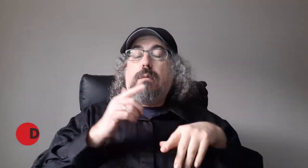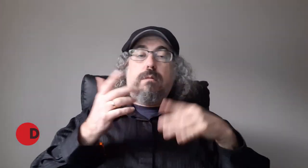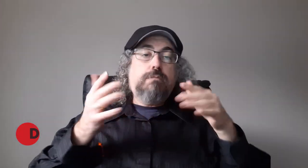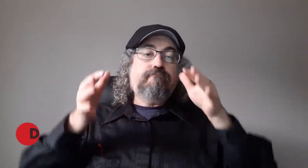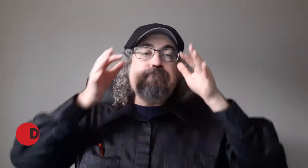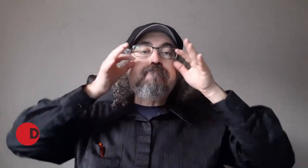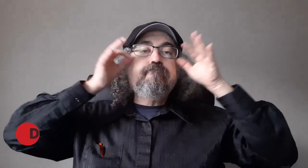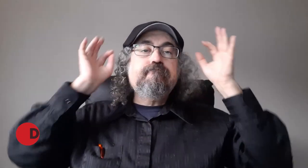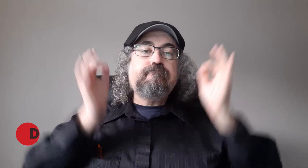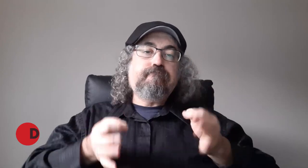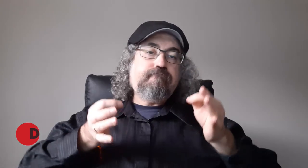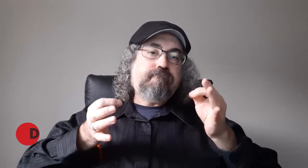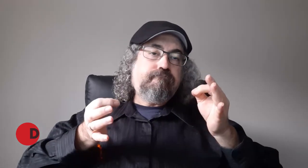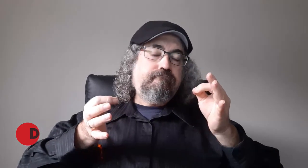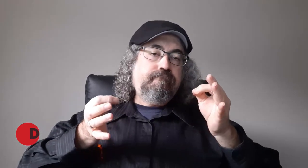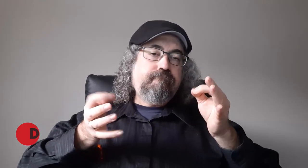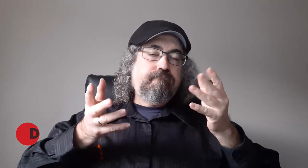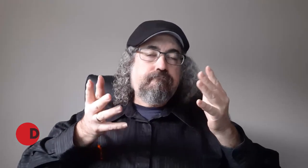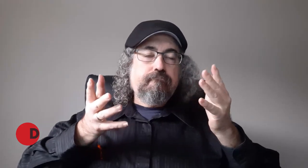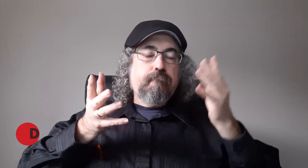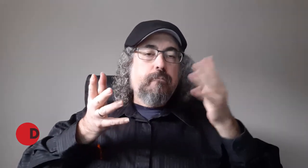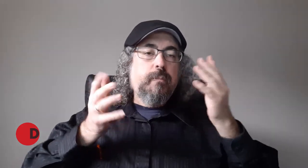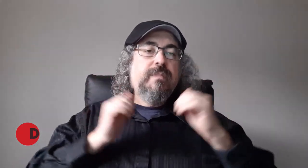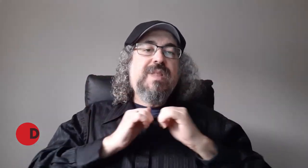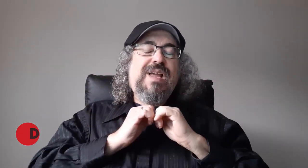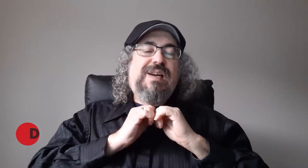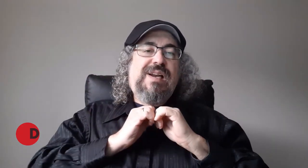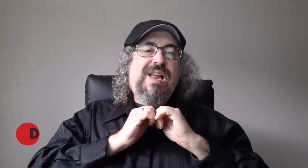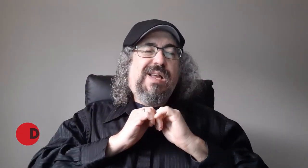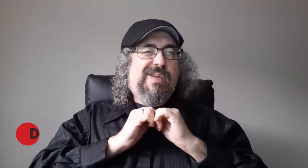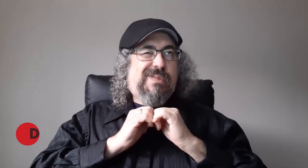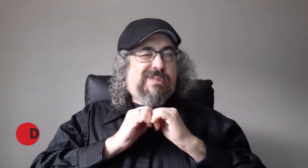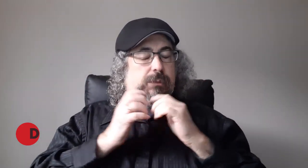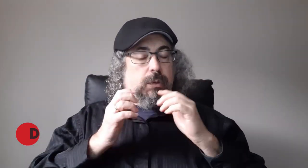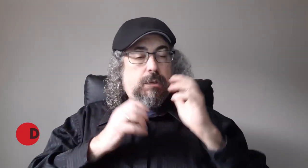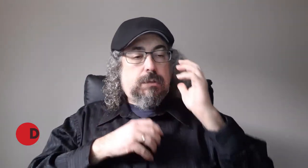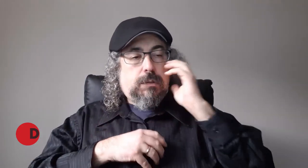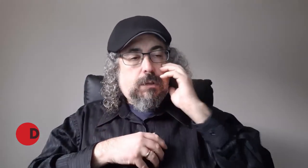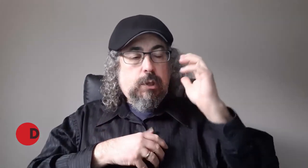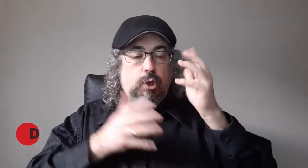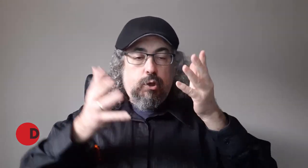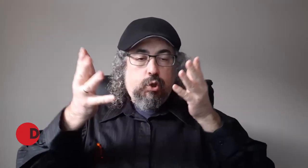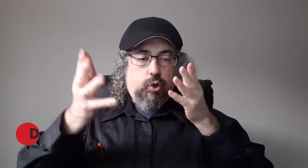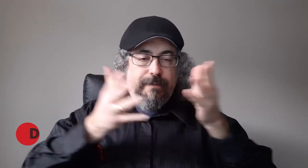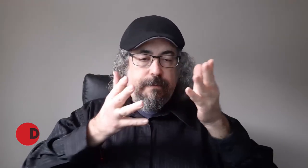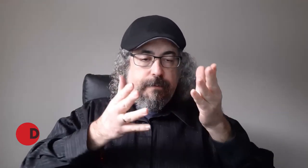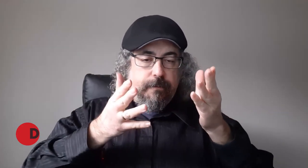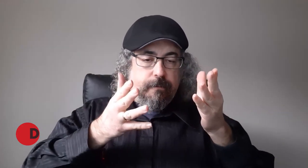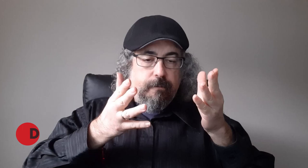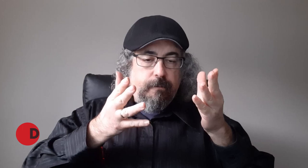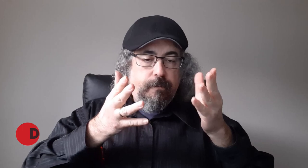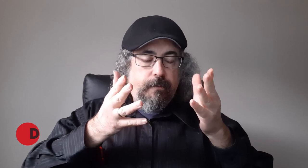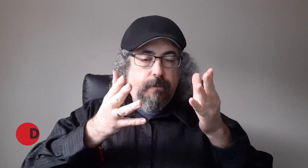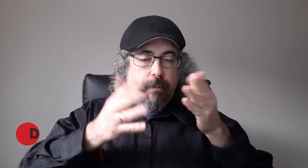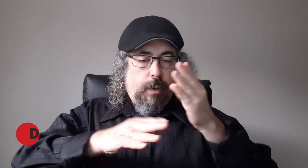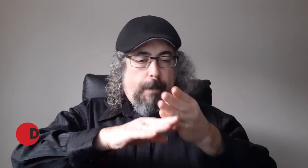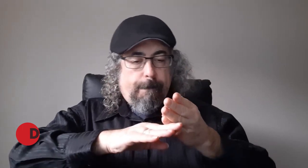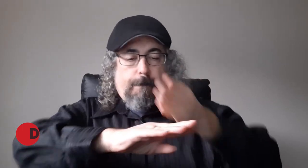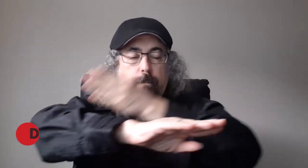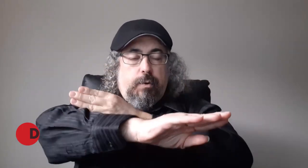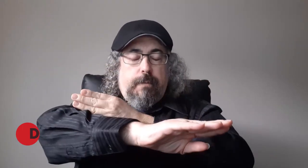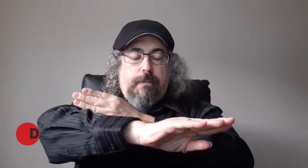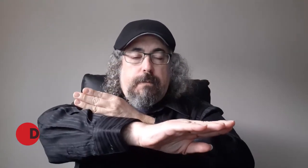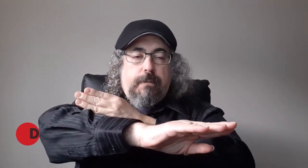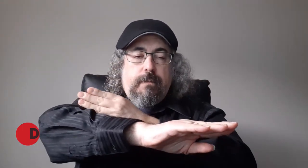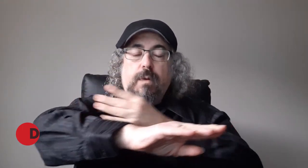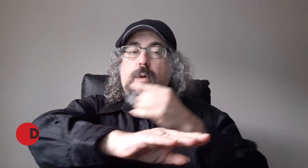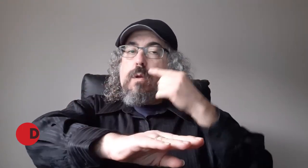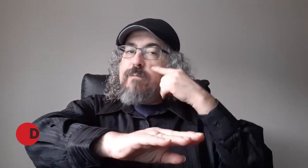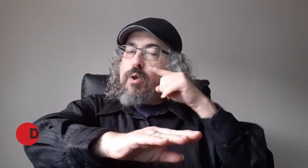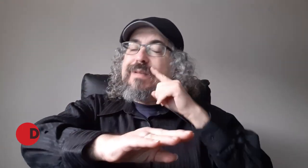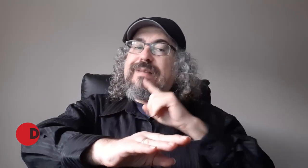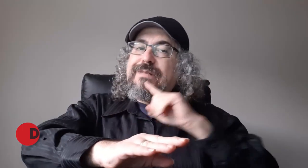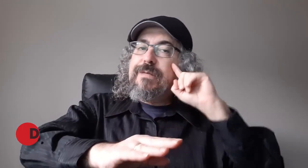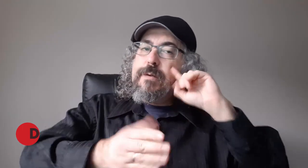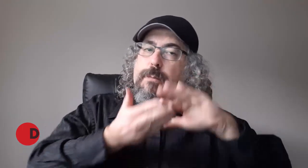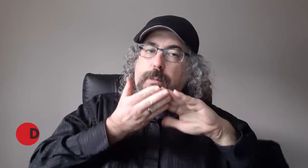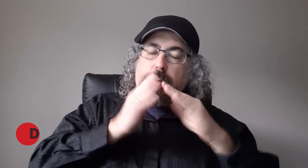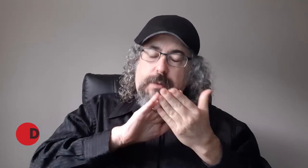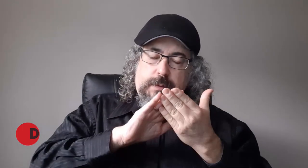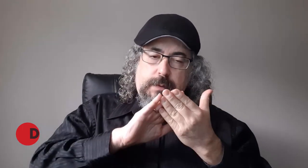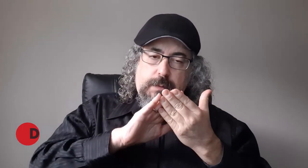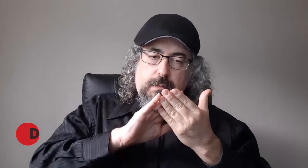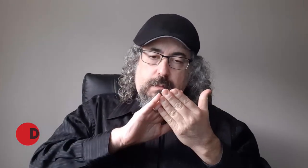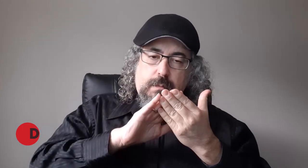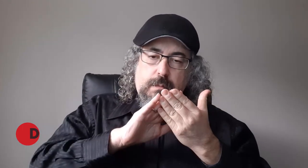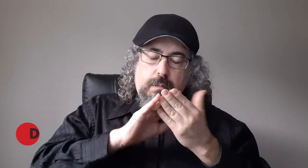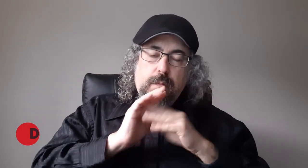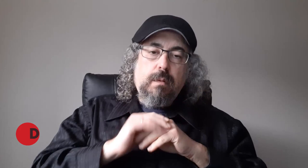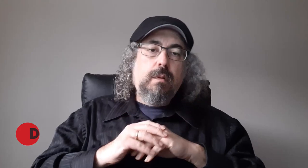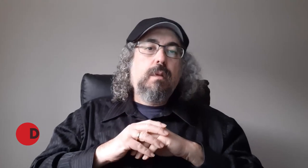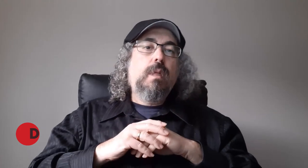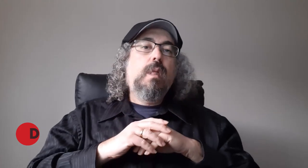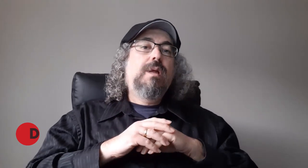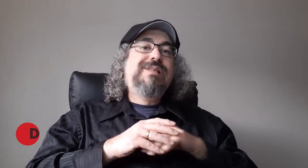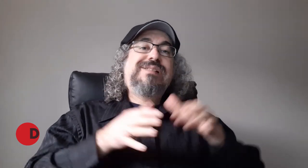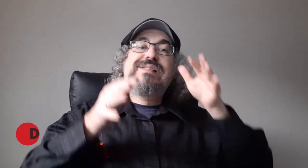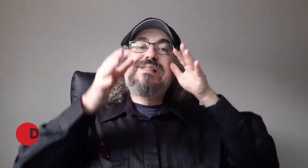and would make a decision on any service improvements for Deaf community,